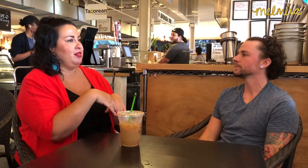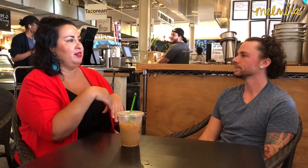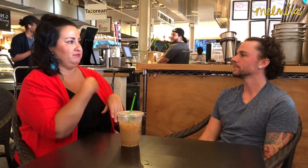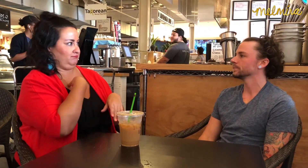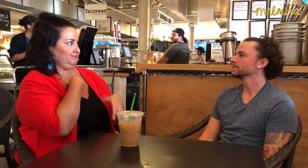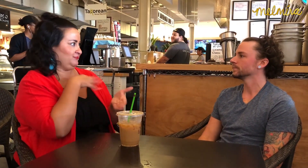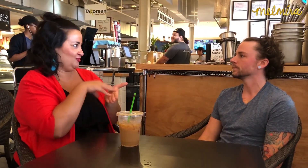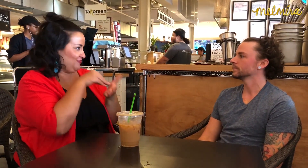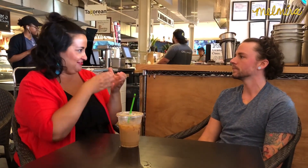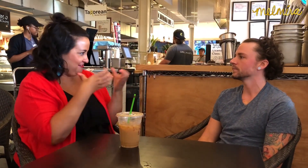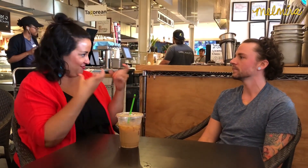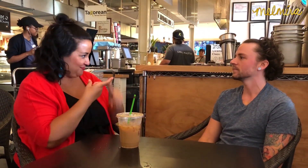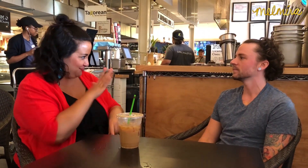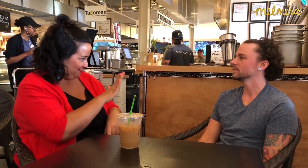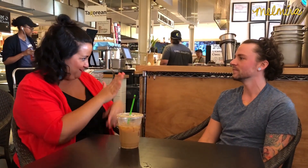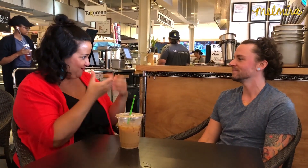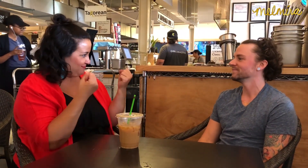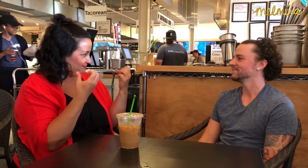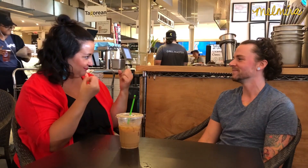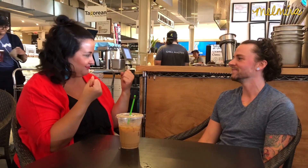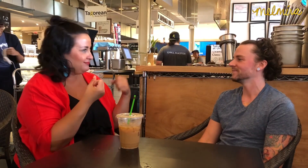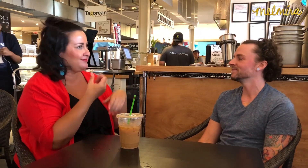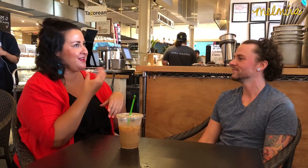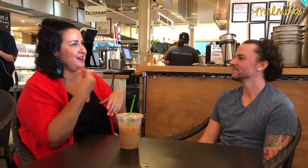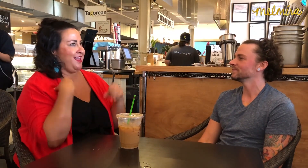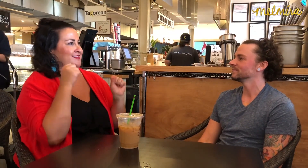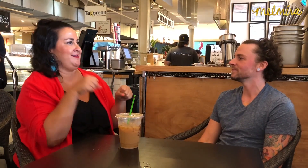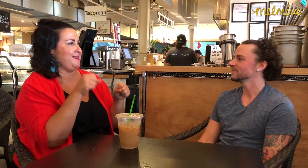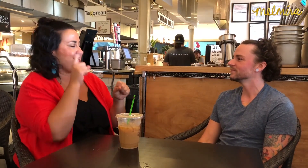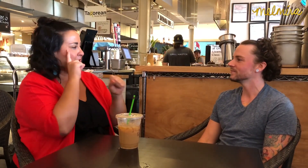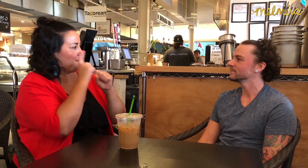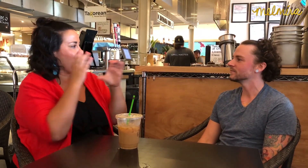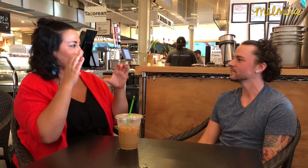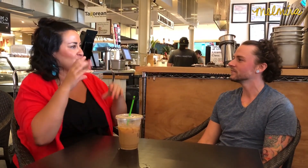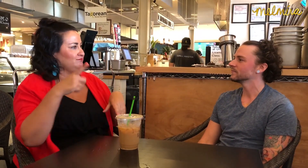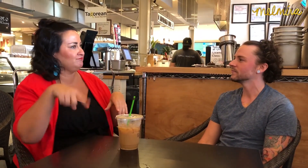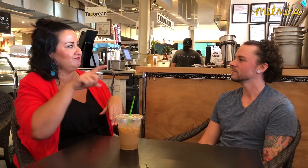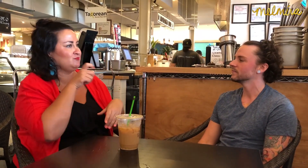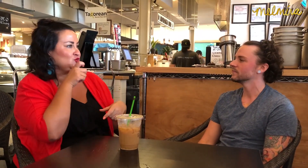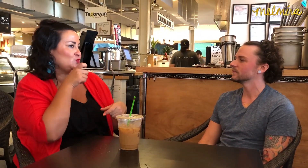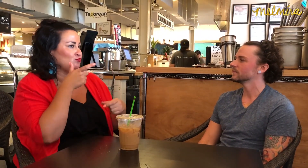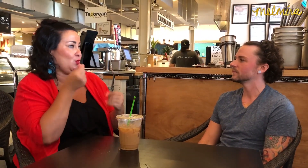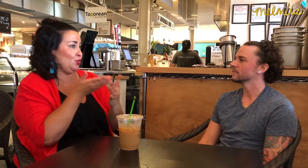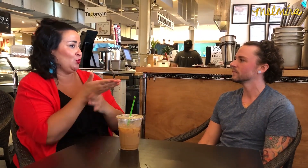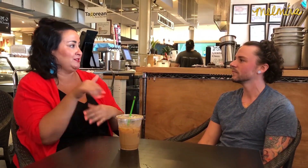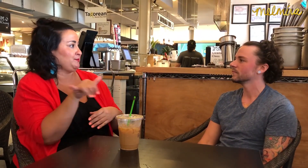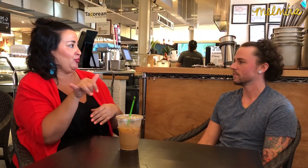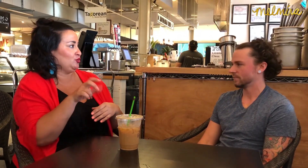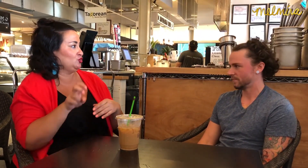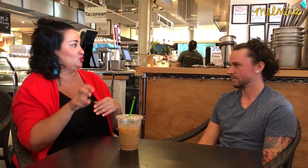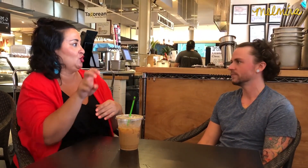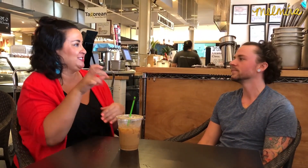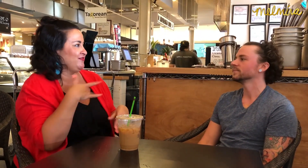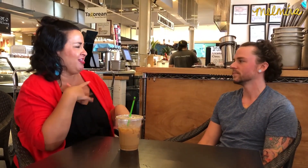I have learned a lot from you. I can imagine those who have experienced a similar journey